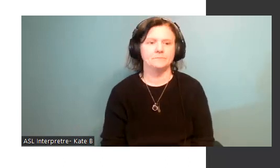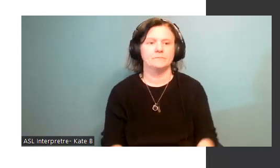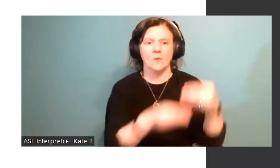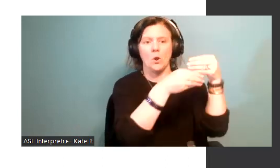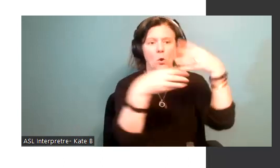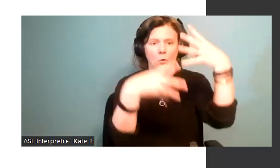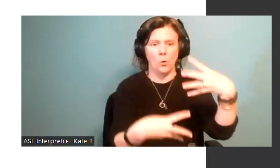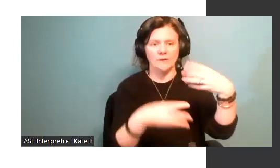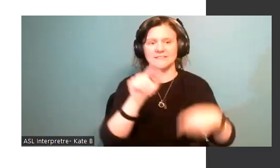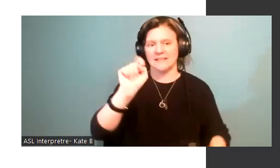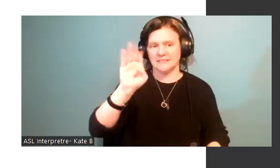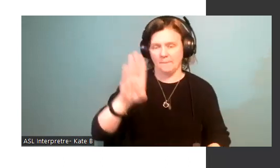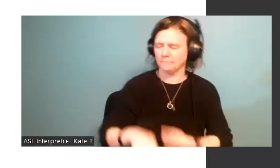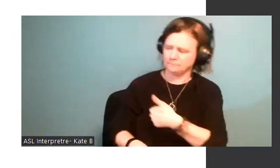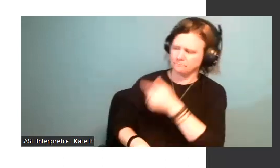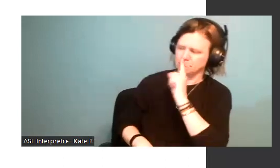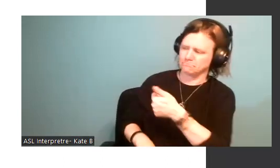not trying to read all of these elements together